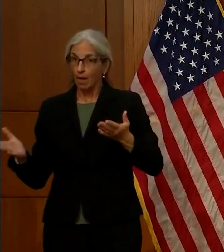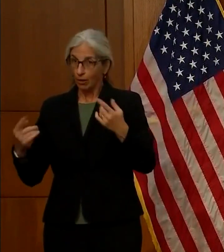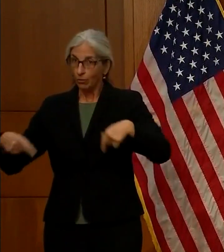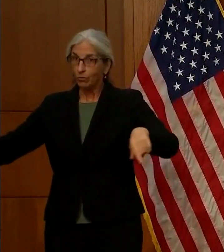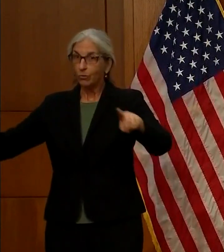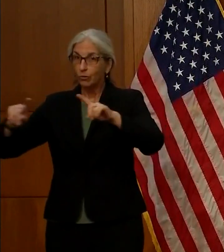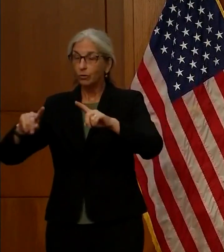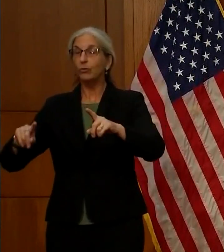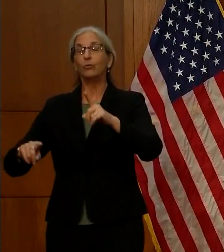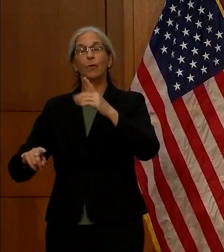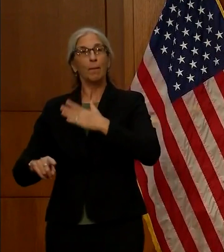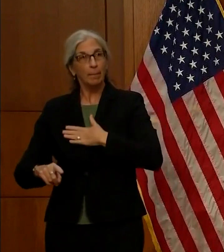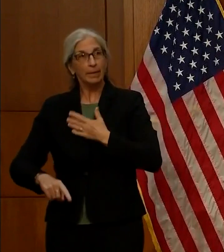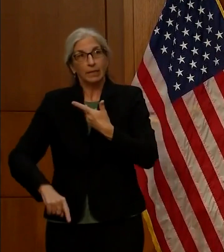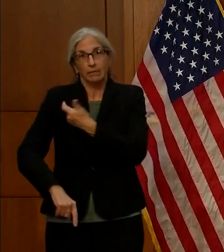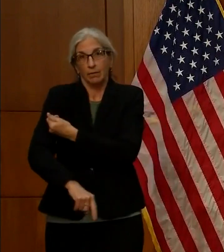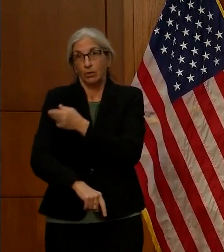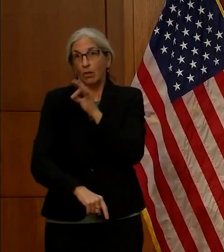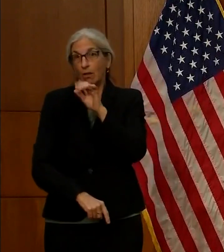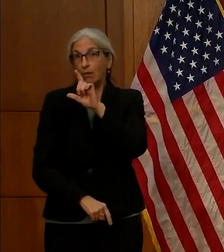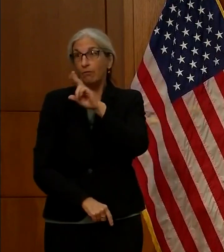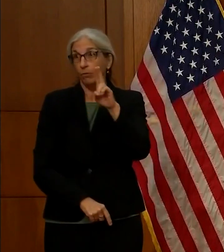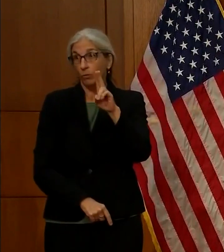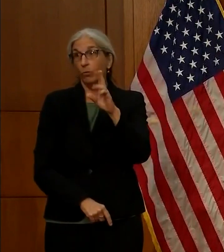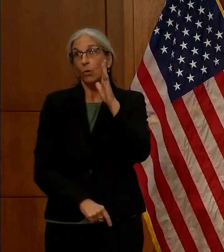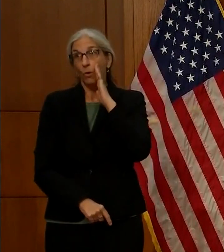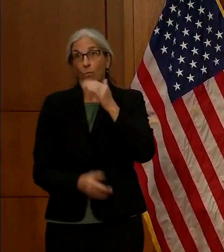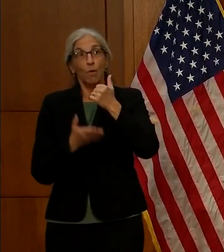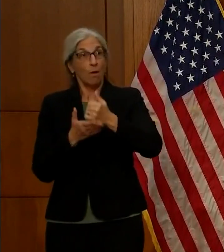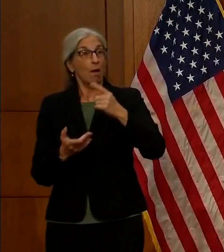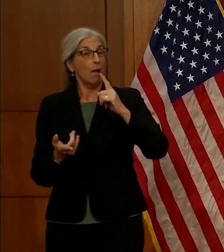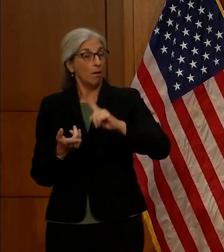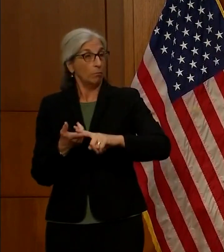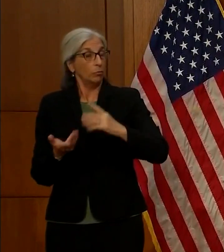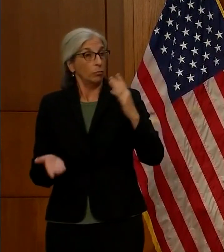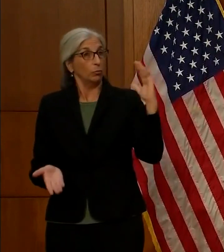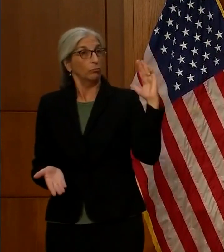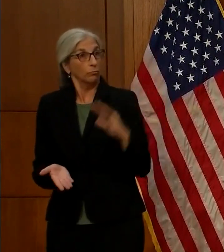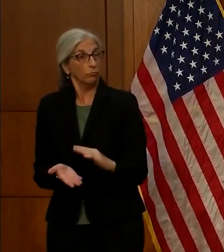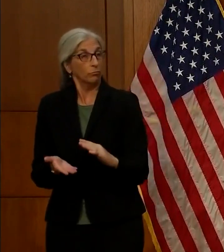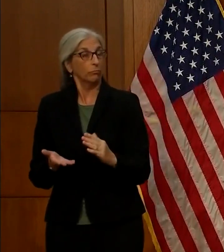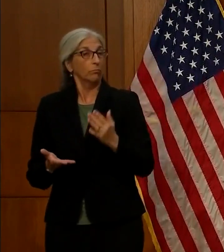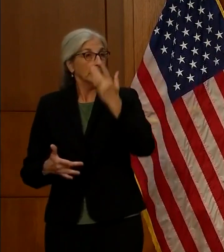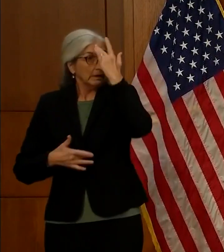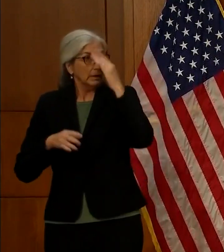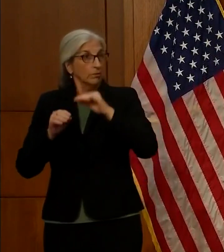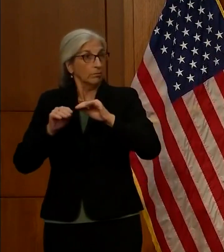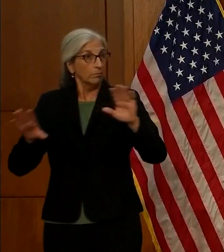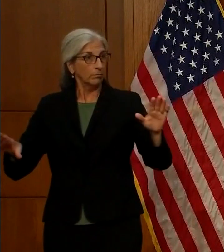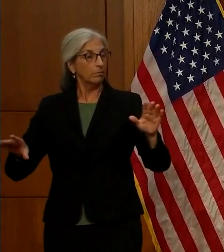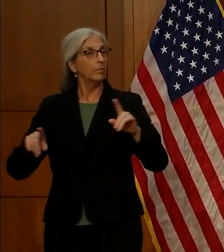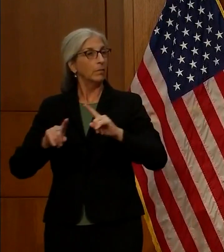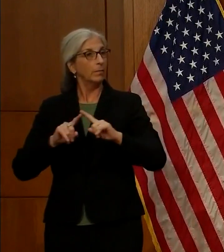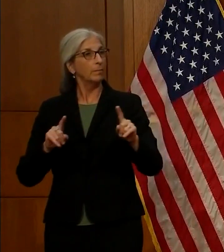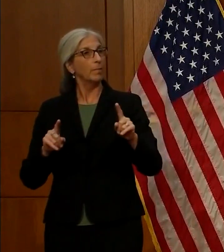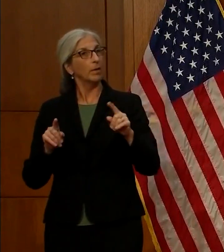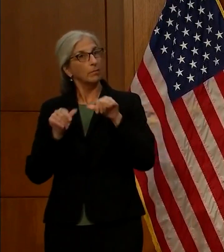ALL OF YOU THAT ARE THAT ARE. ABLE TO DO SO TO GET A FLU SHOT I THINK THAT'LL HELP US A LOT WITH SOME OF THE THINGS THAT